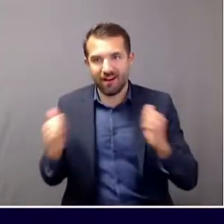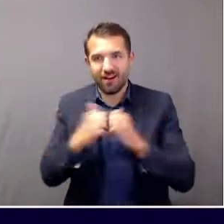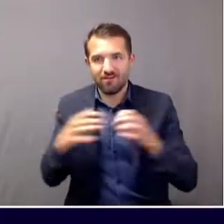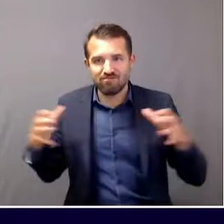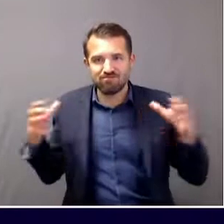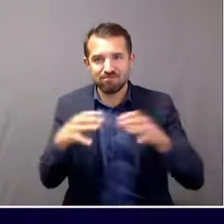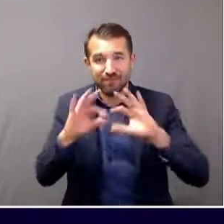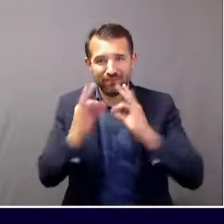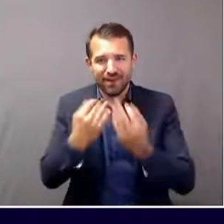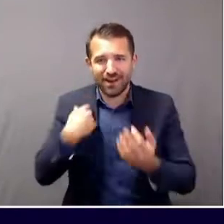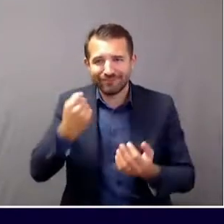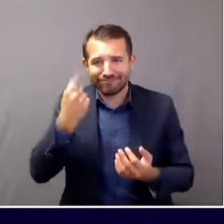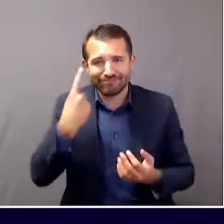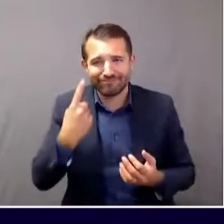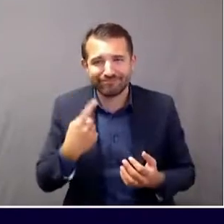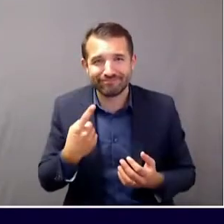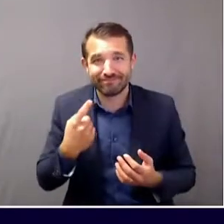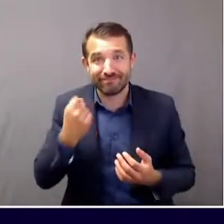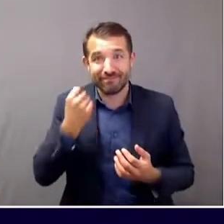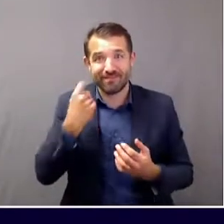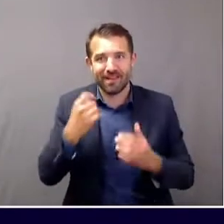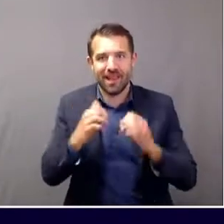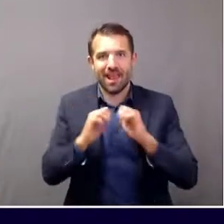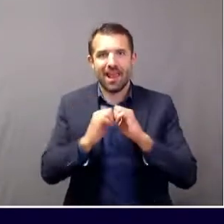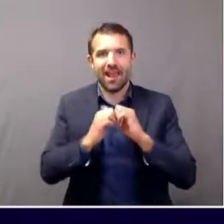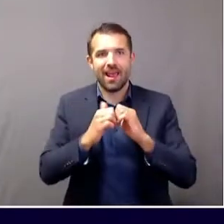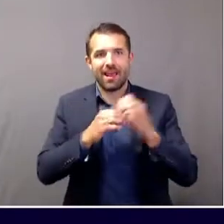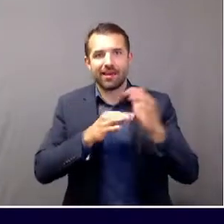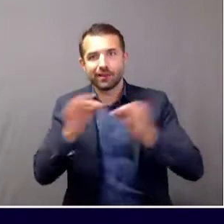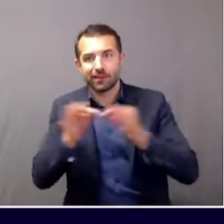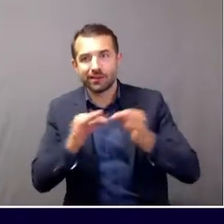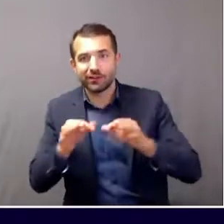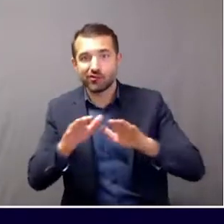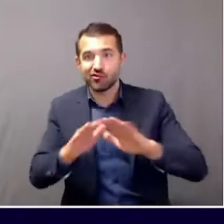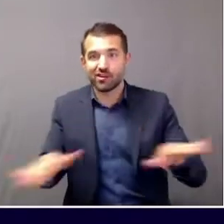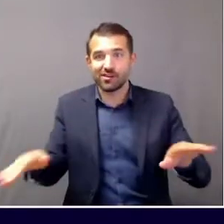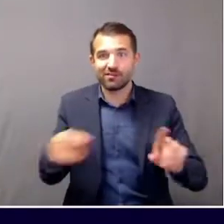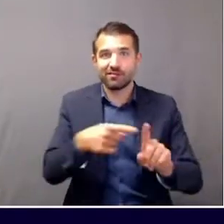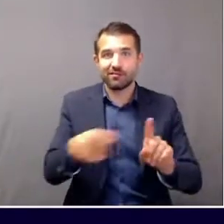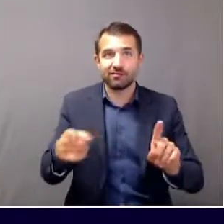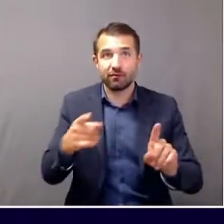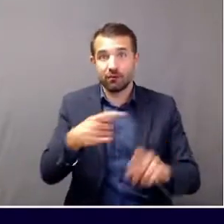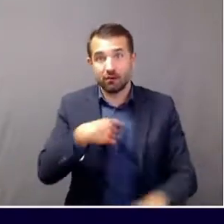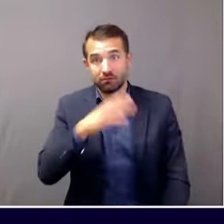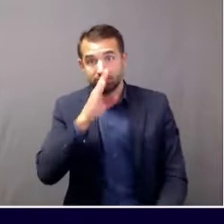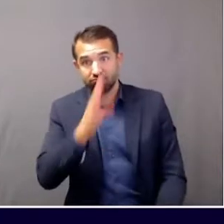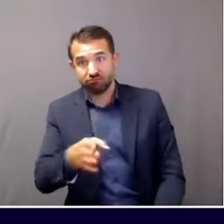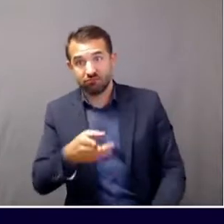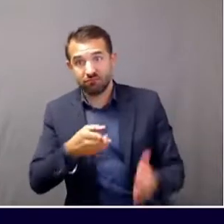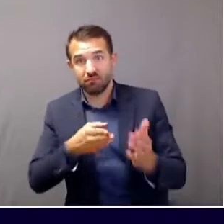how to talk about it I'm gonna be candid I'm I'm not I'm not